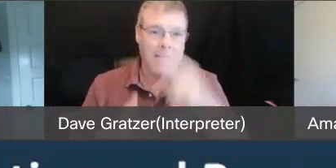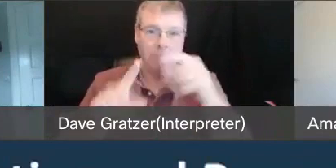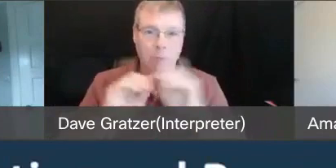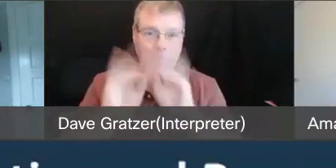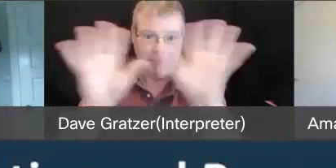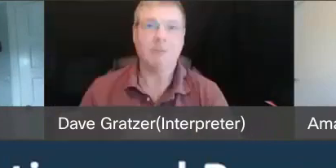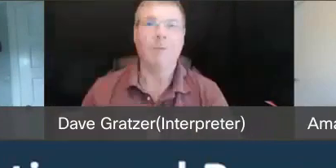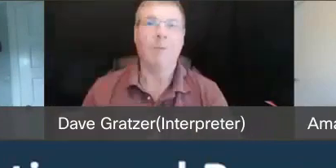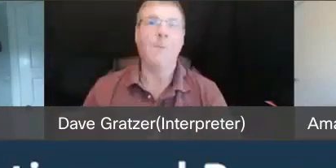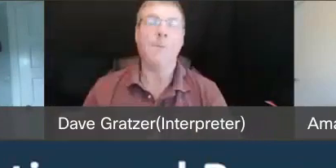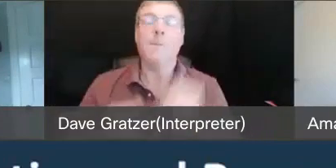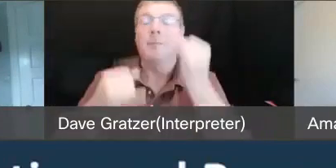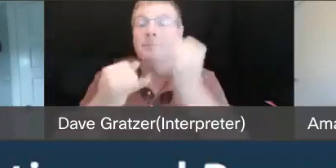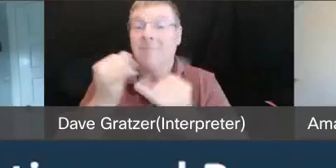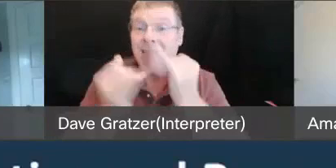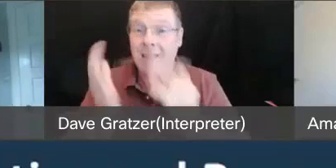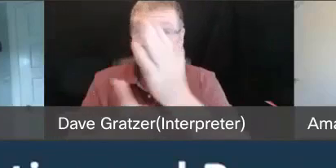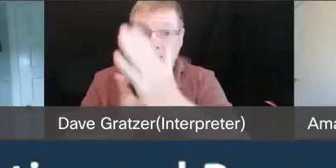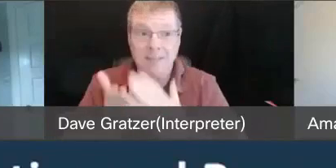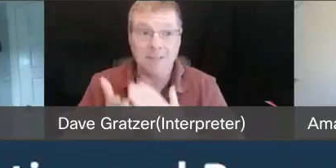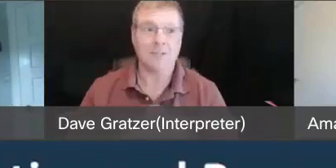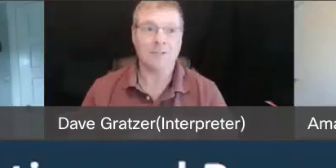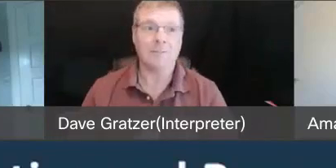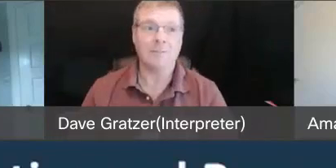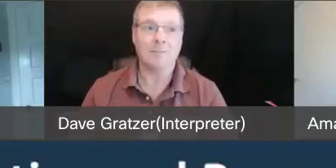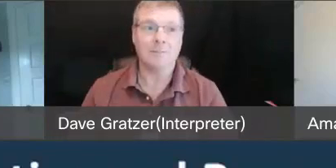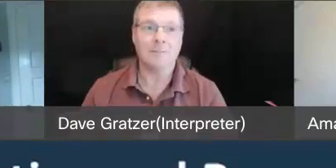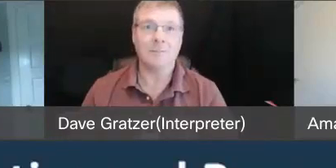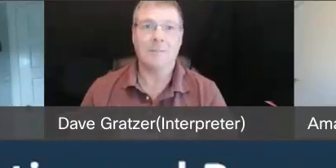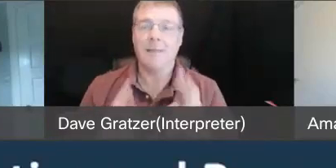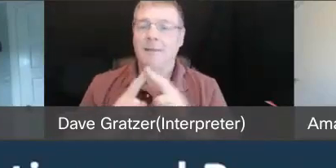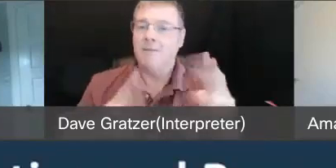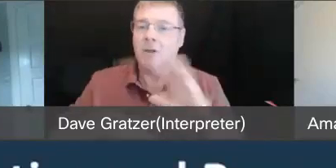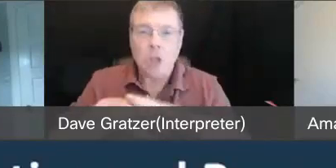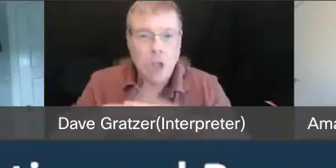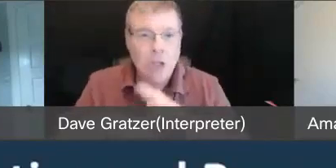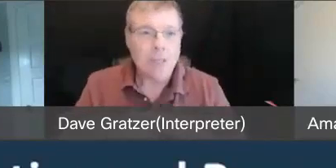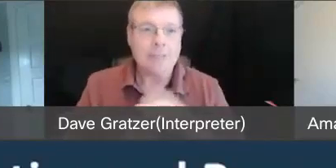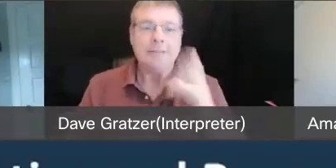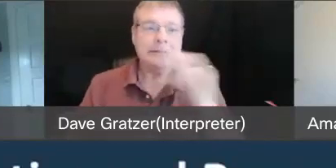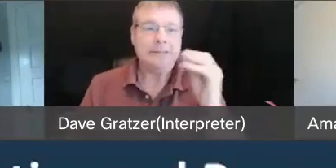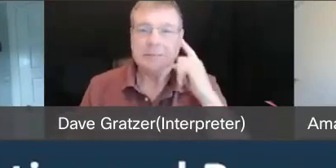So the last section states, "He is very cautious and suspicious of others and his surroundings."